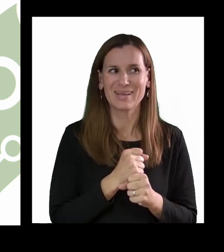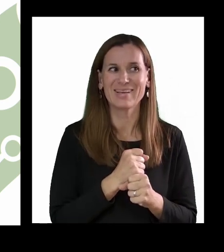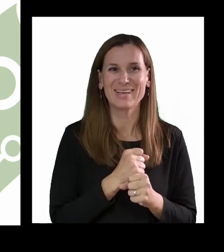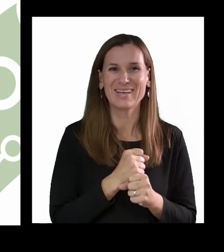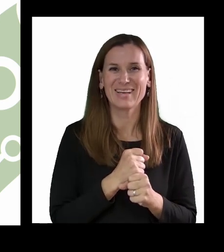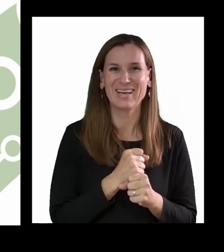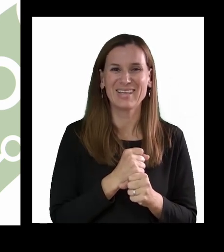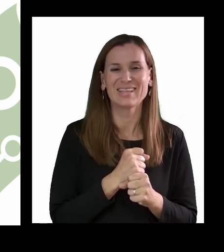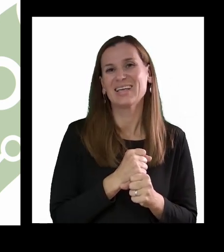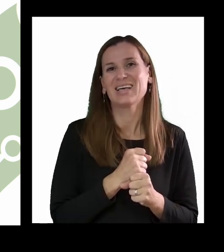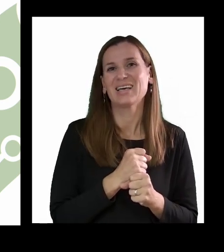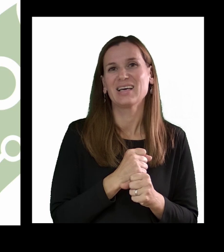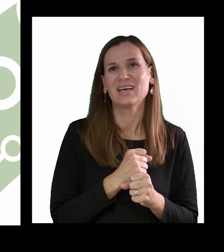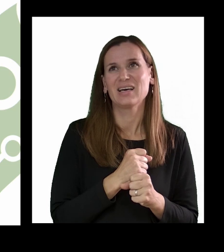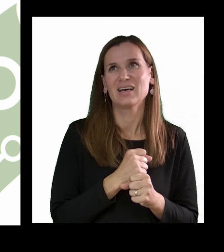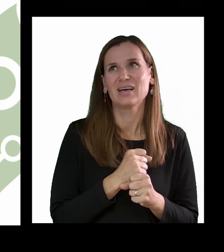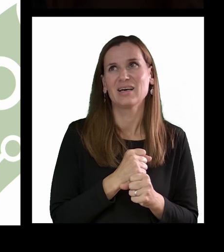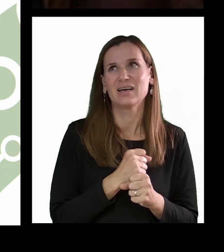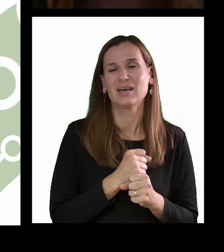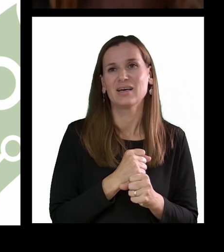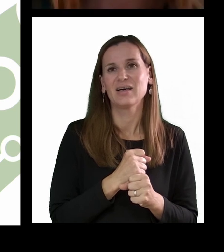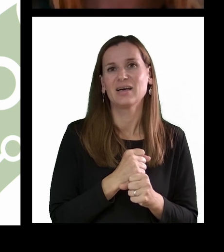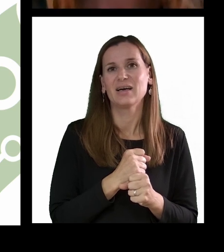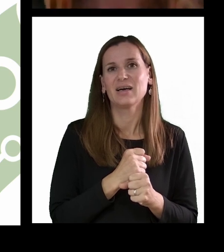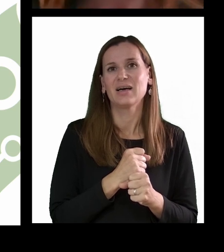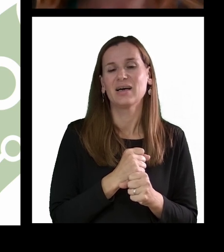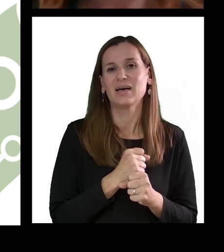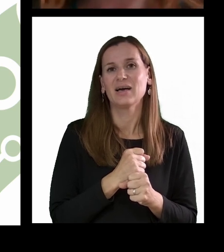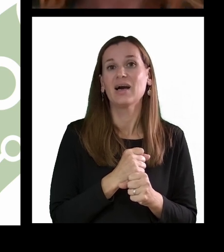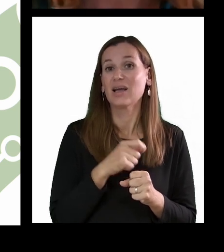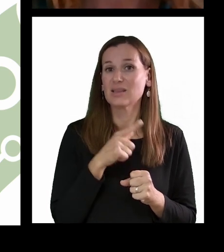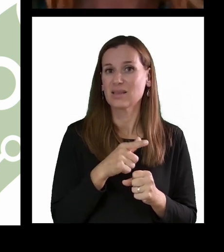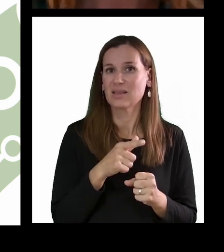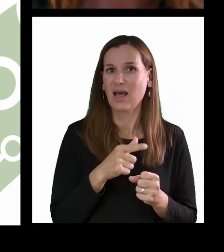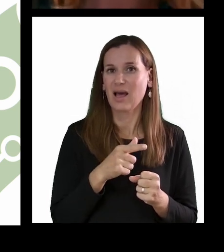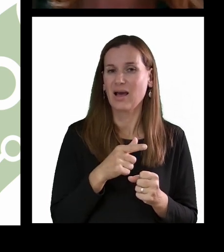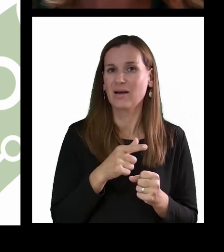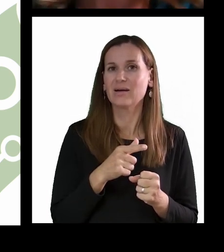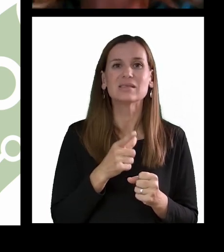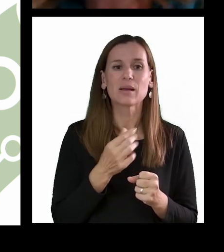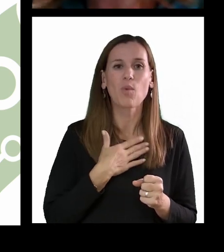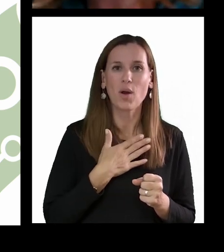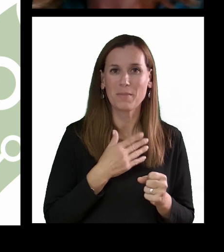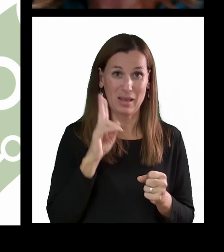started also to apply it in the University of Turin framework with my deaf students as I work also As a